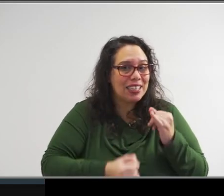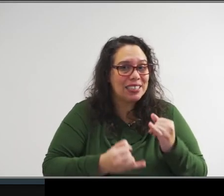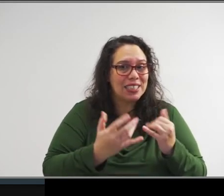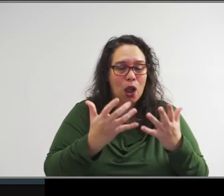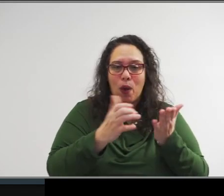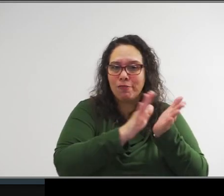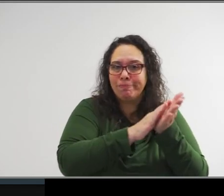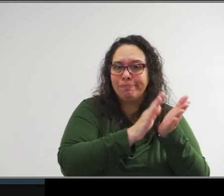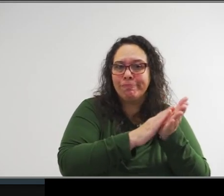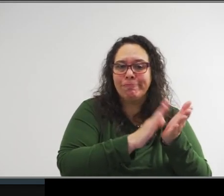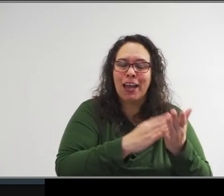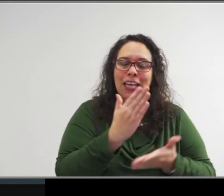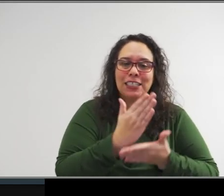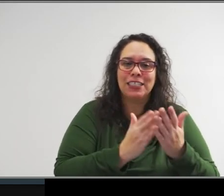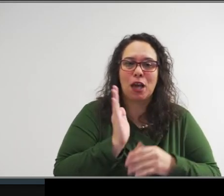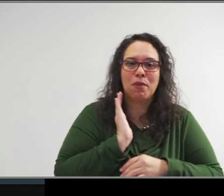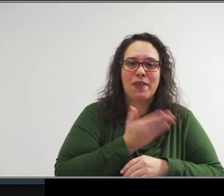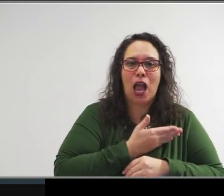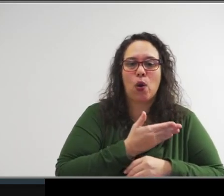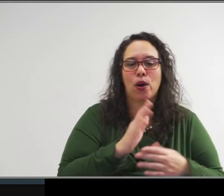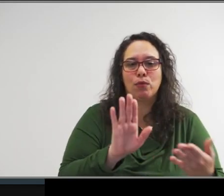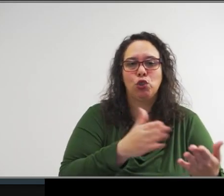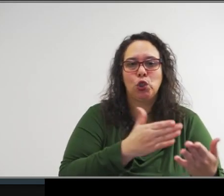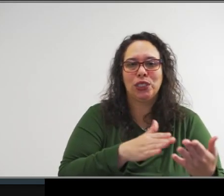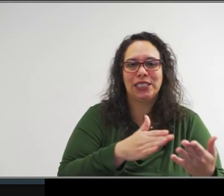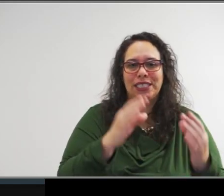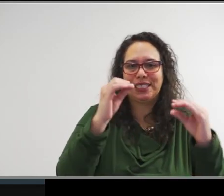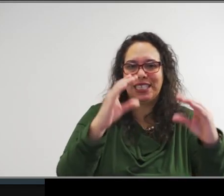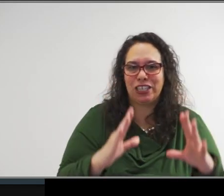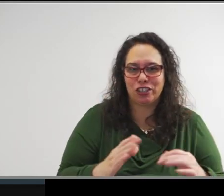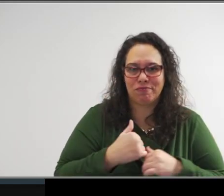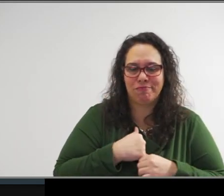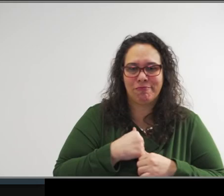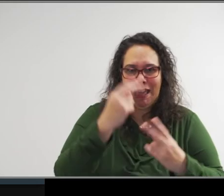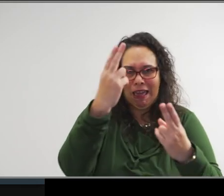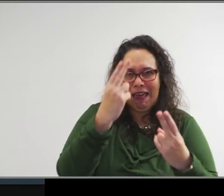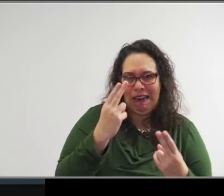just to some of our music teachers. I had the honor of receiving a number of emails